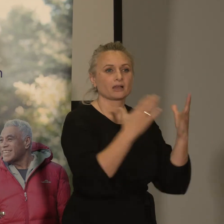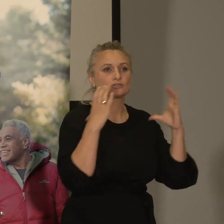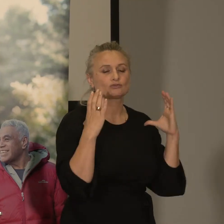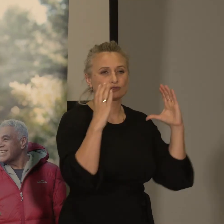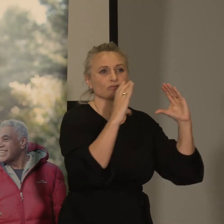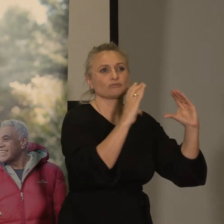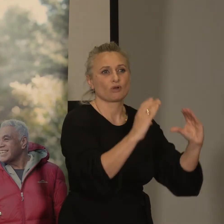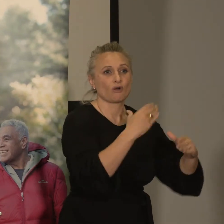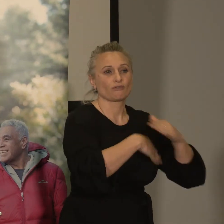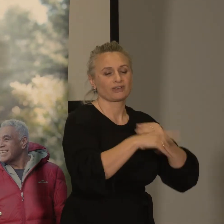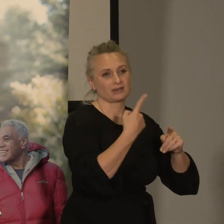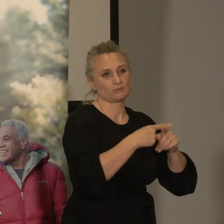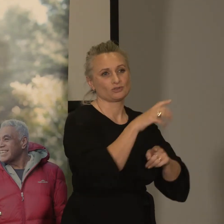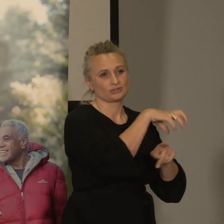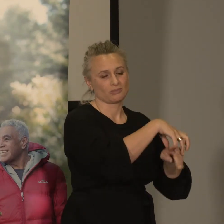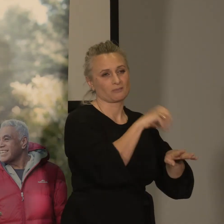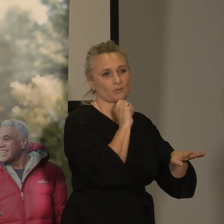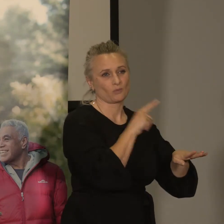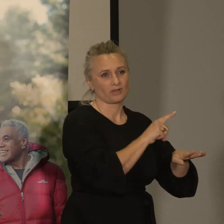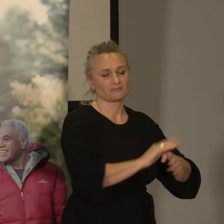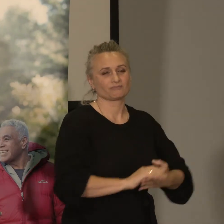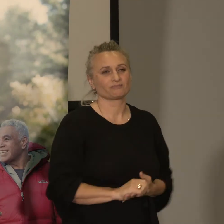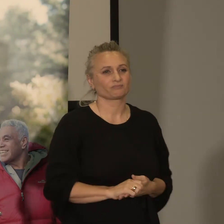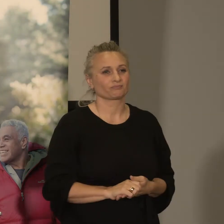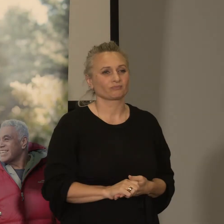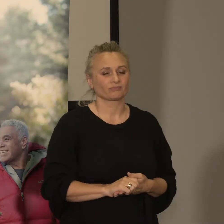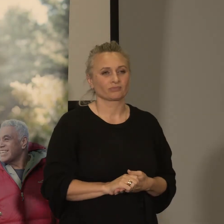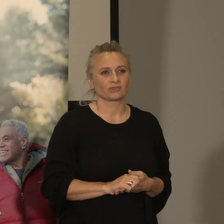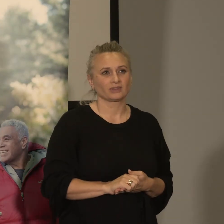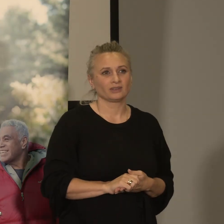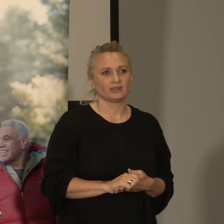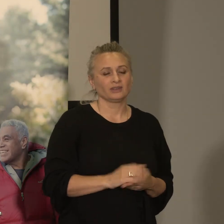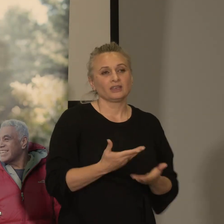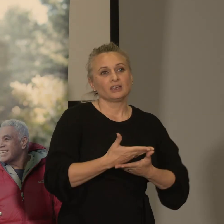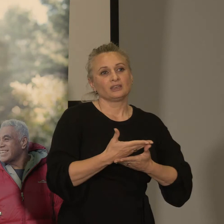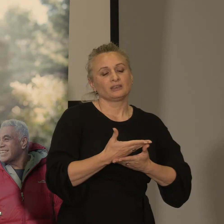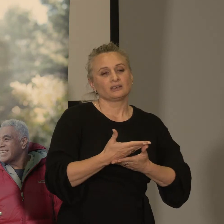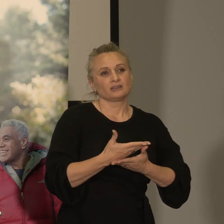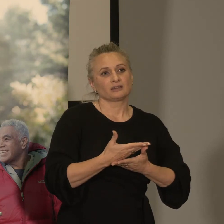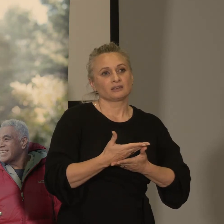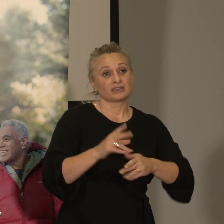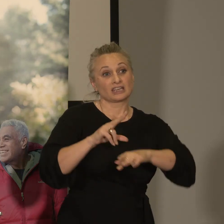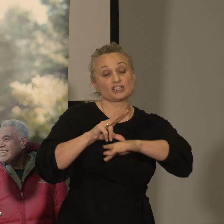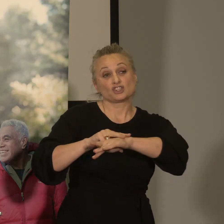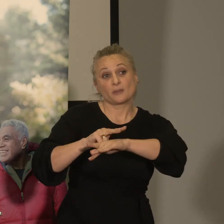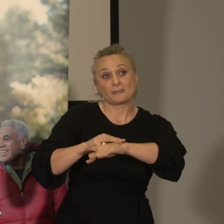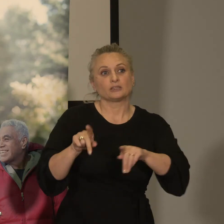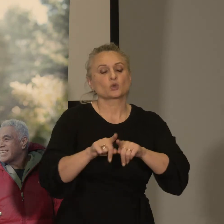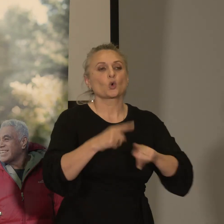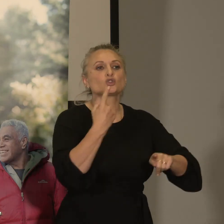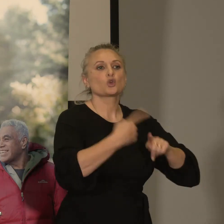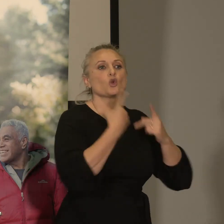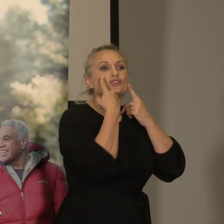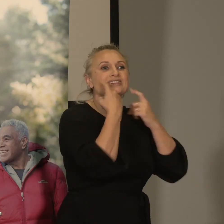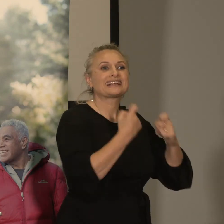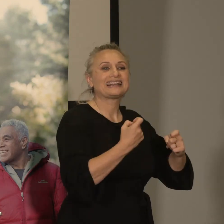flow and ensure patients are in the best setting to meet their needs. This will directly impact on reducing the demand experienced in our emergency departments. General